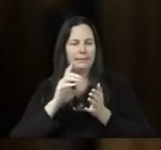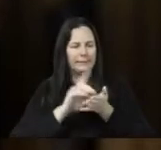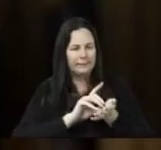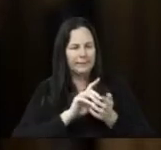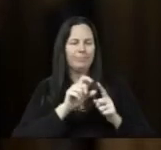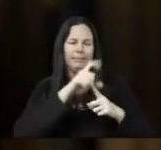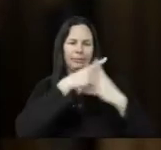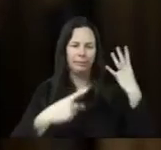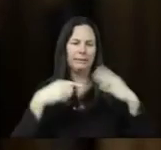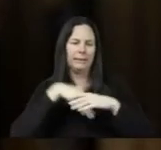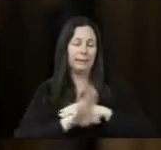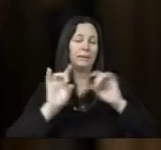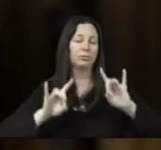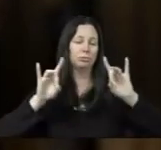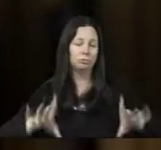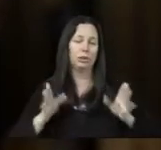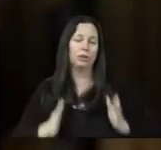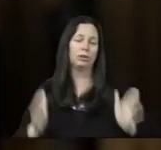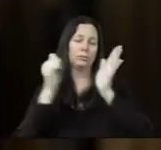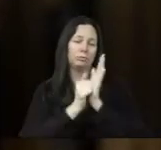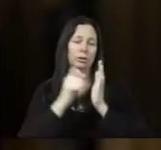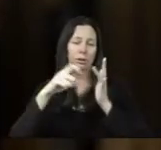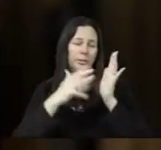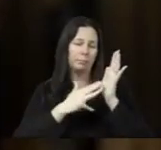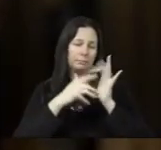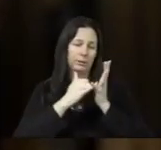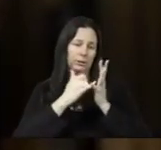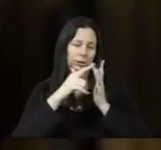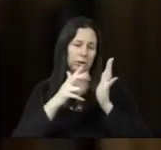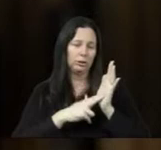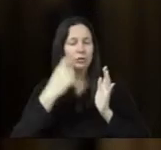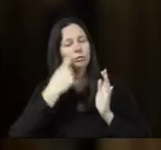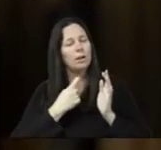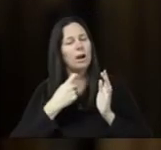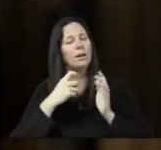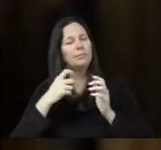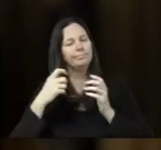to refocus the work that we're doing on disability in the Australian Human Rights Commission